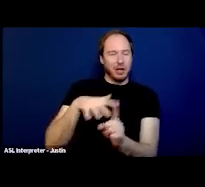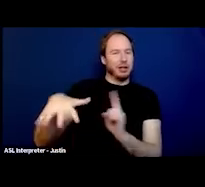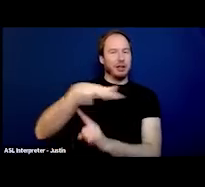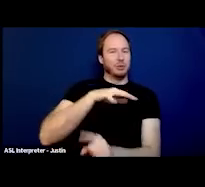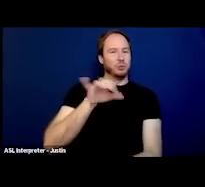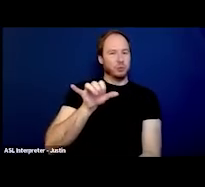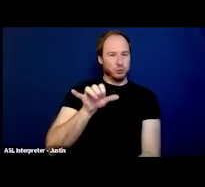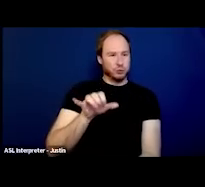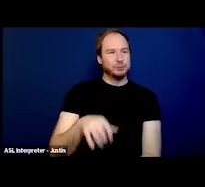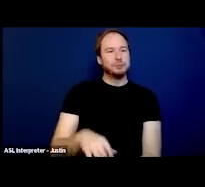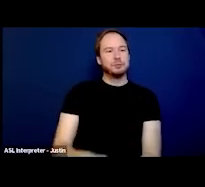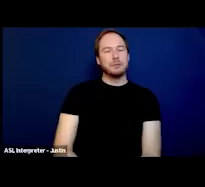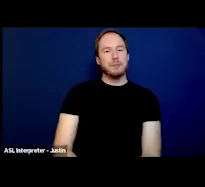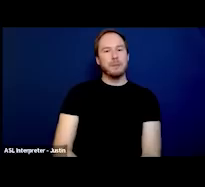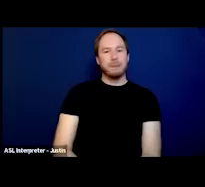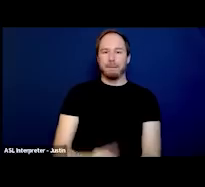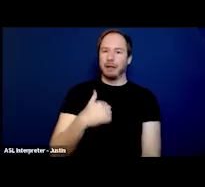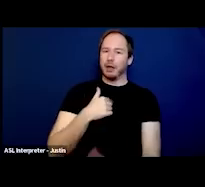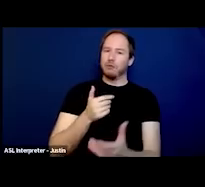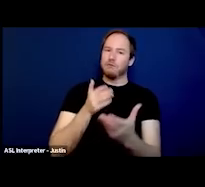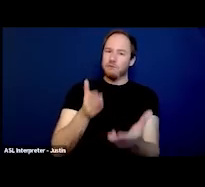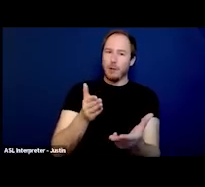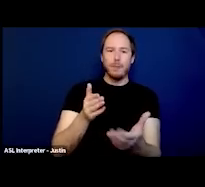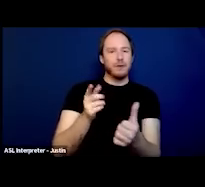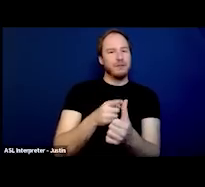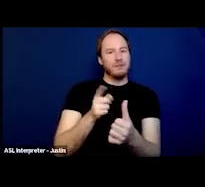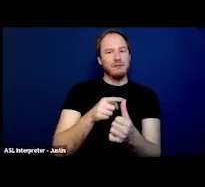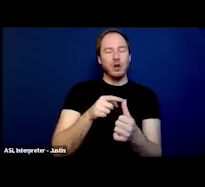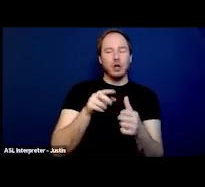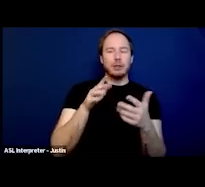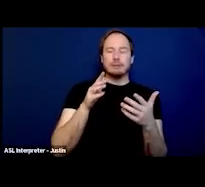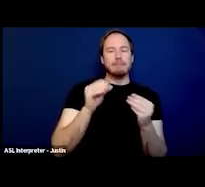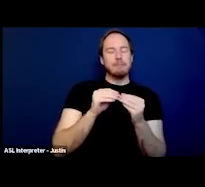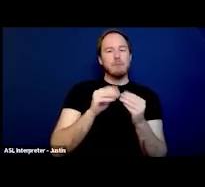First, I always strongly recommend taking a stance of cultural humility. It's really important